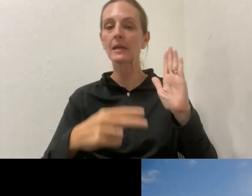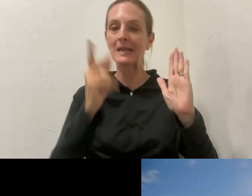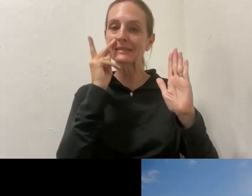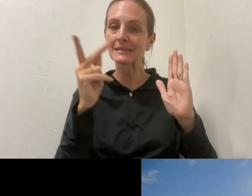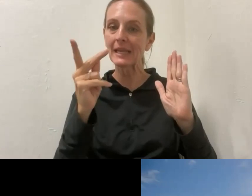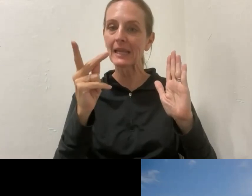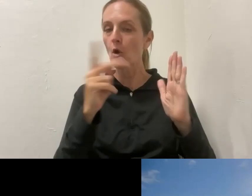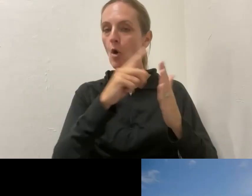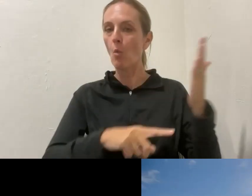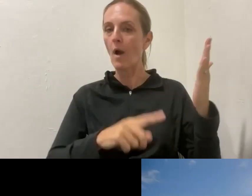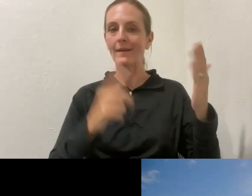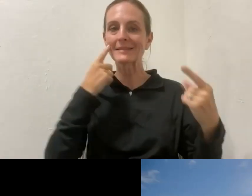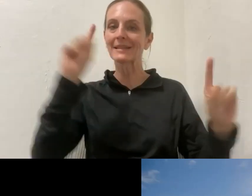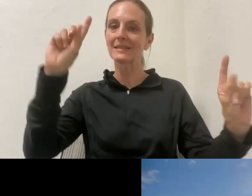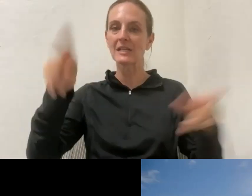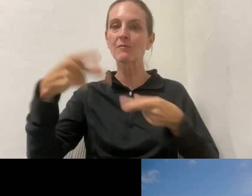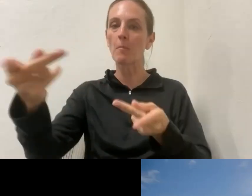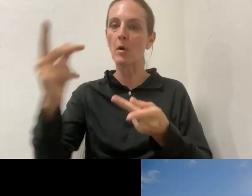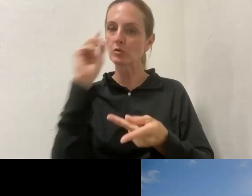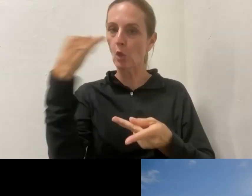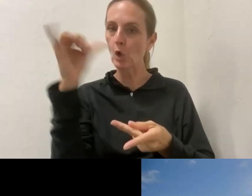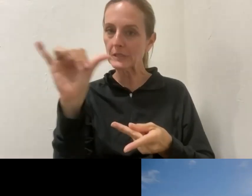can craft it so that it fits their community. >>Participant: